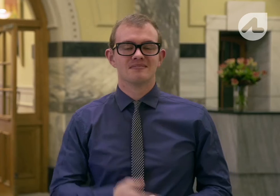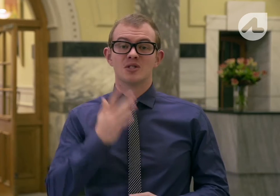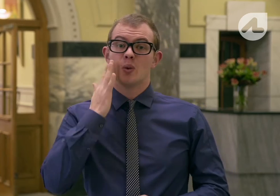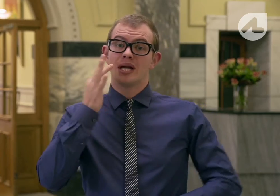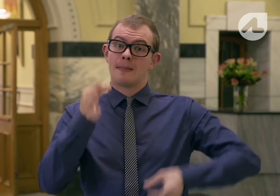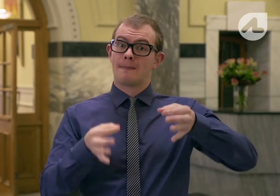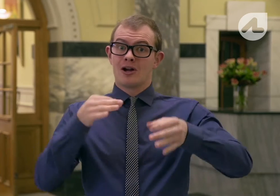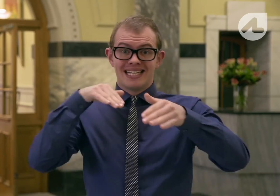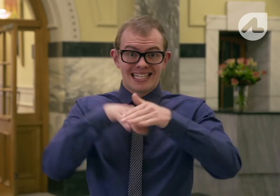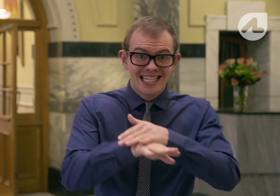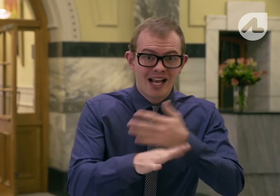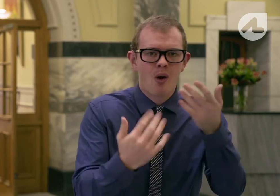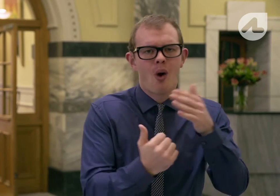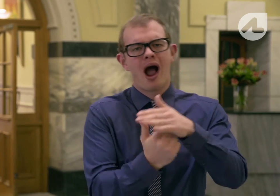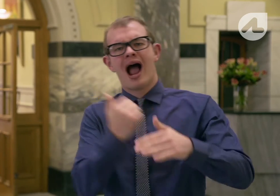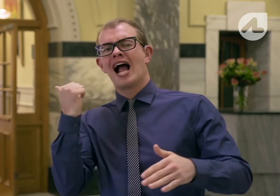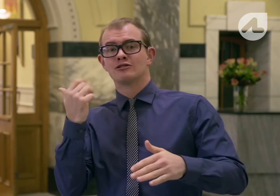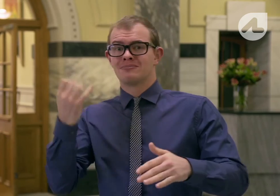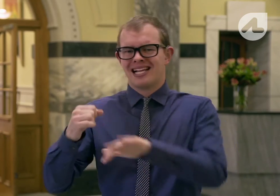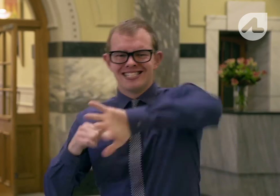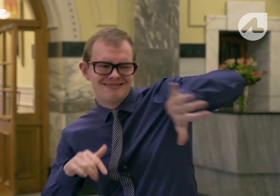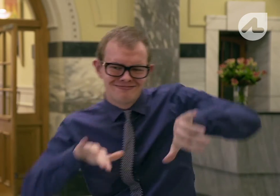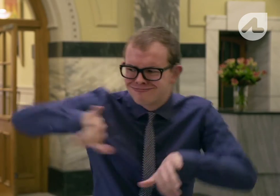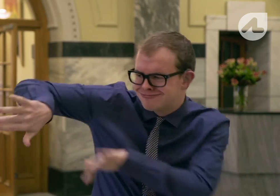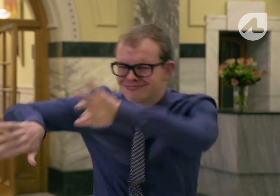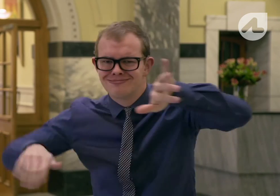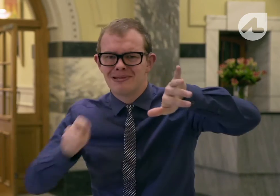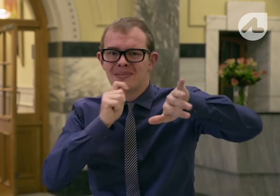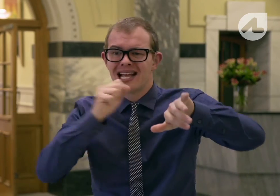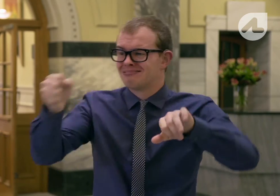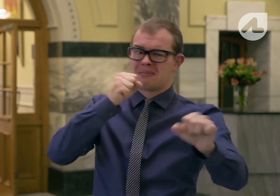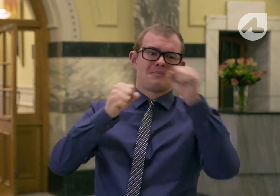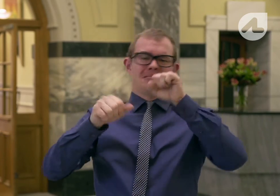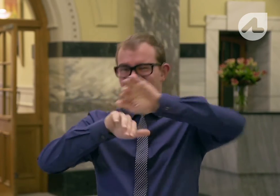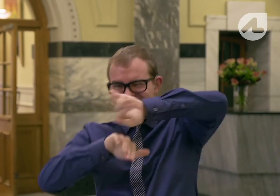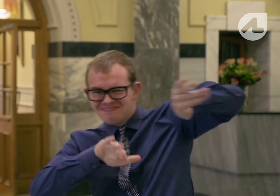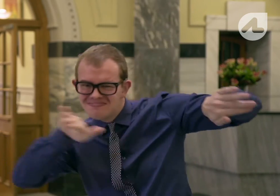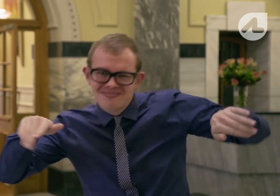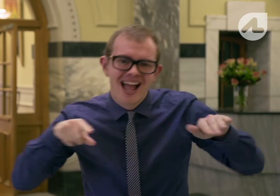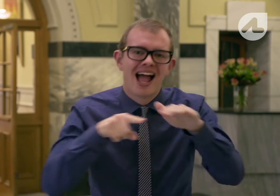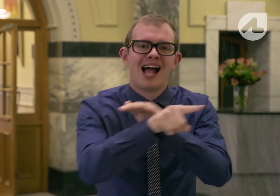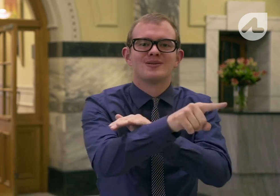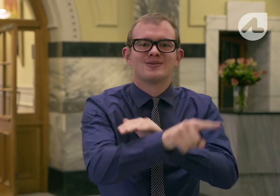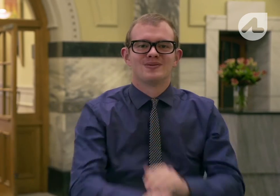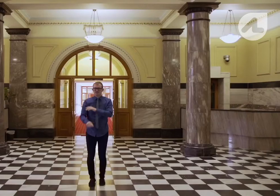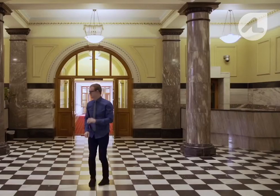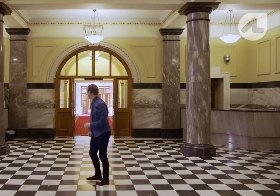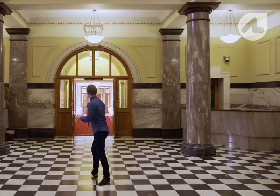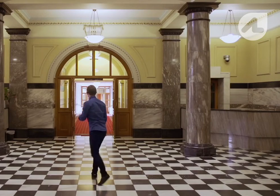The debating chamber is just down that corridor When politicians enter or leave, they may have to... ...fight their way out through a media scrum!